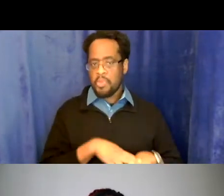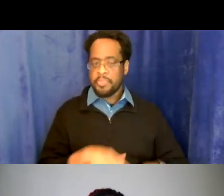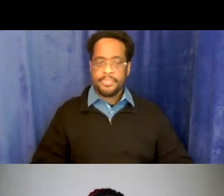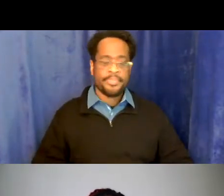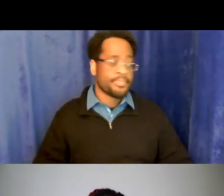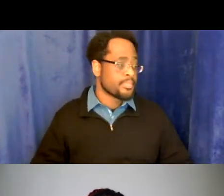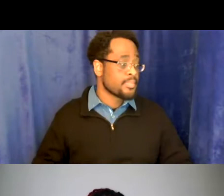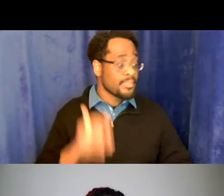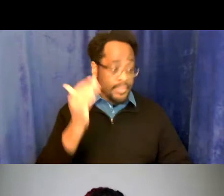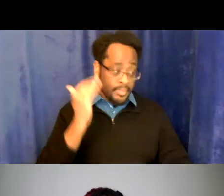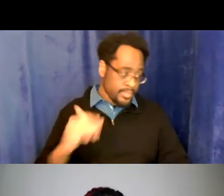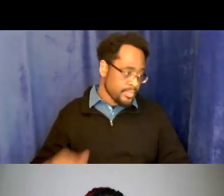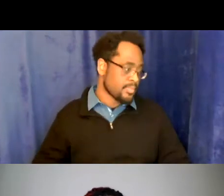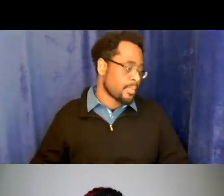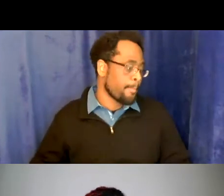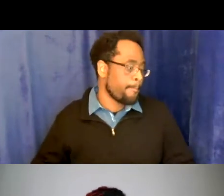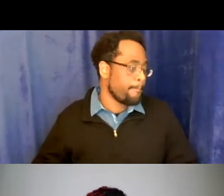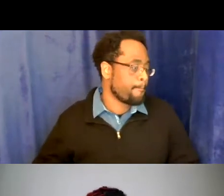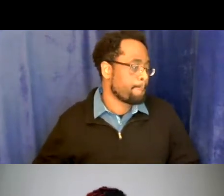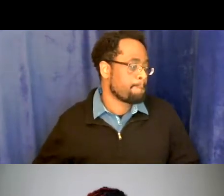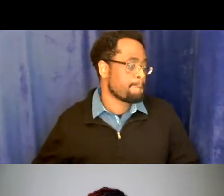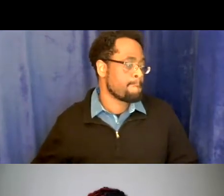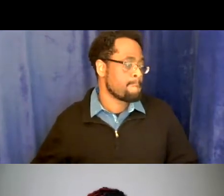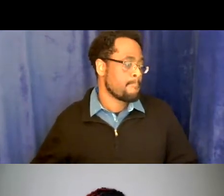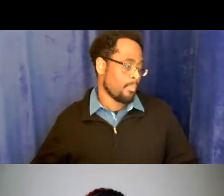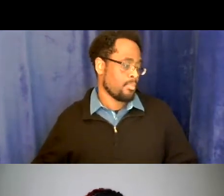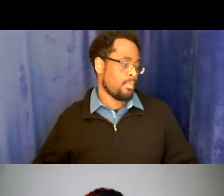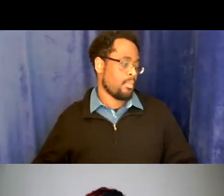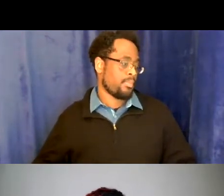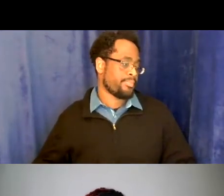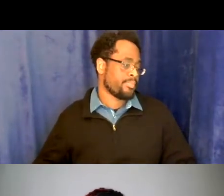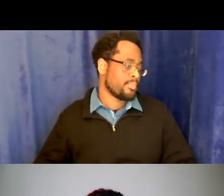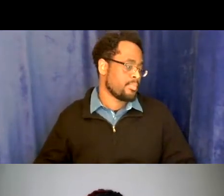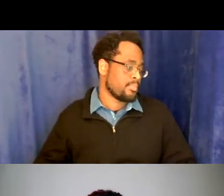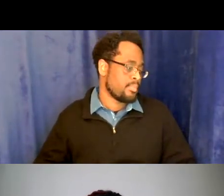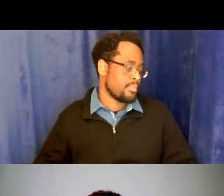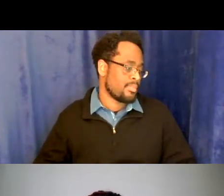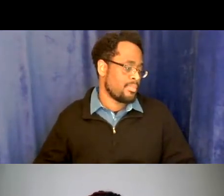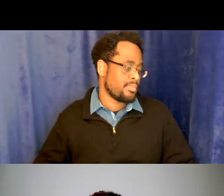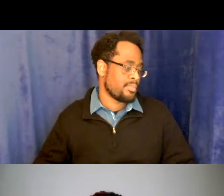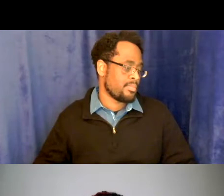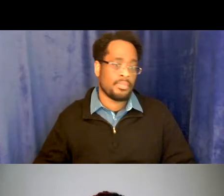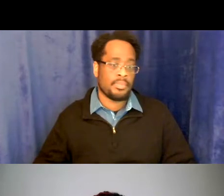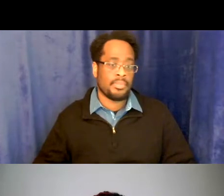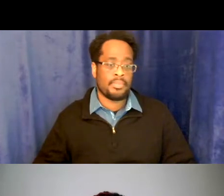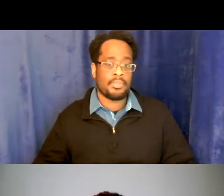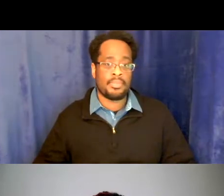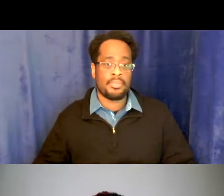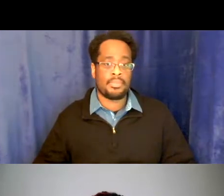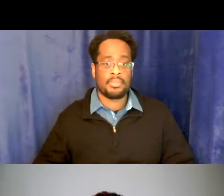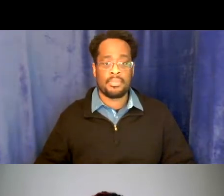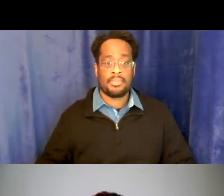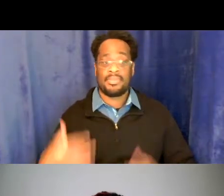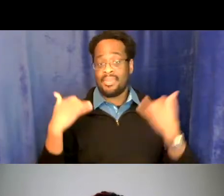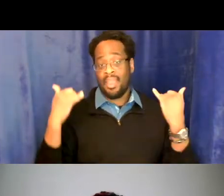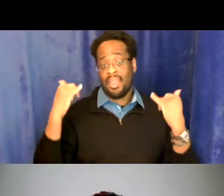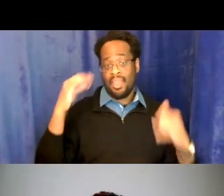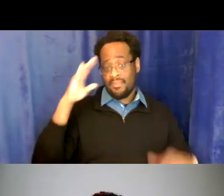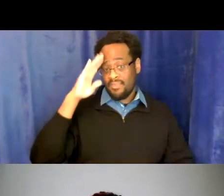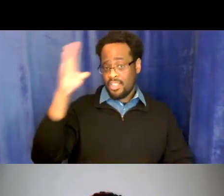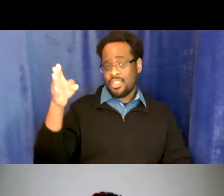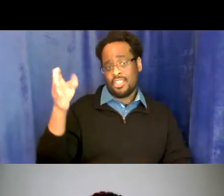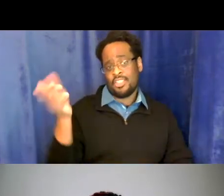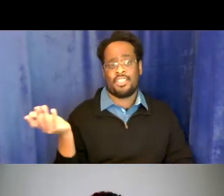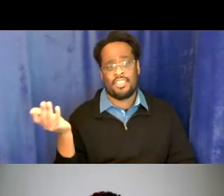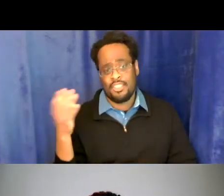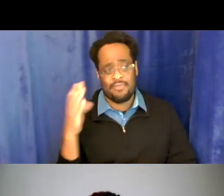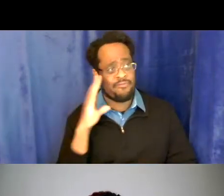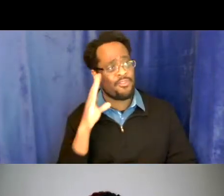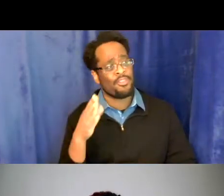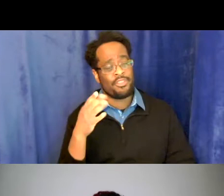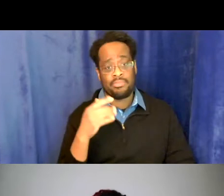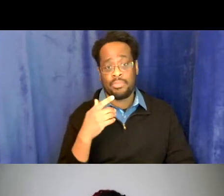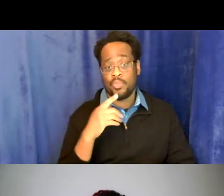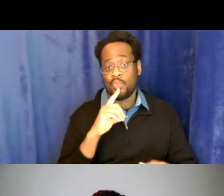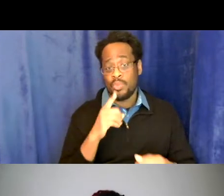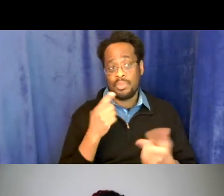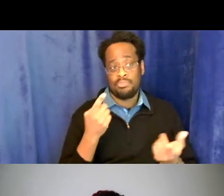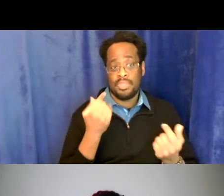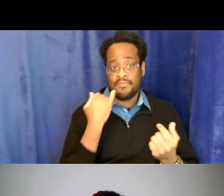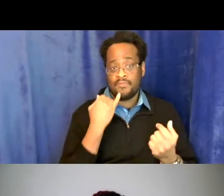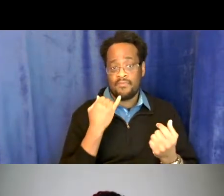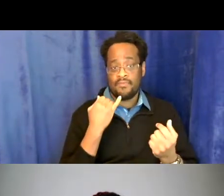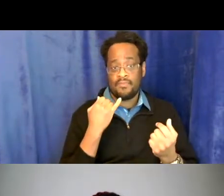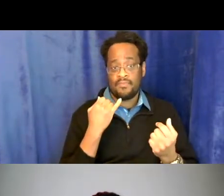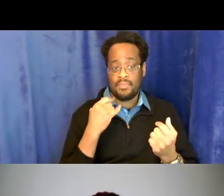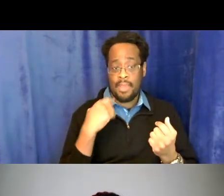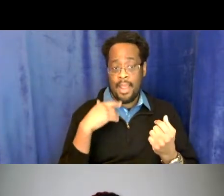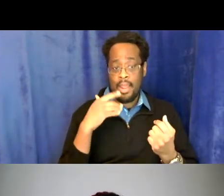see anything as a negative it's more normal. Moving on. Now, the future what does it mean for the future?